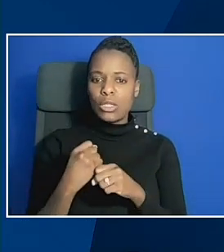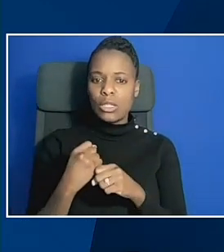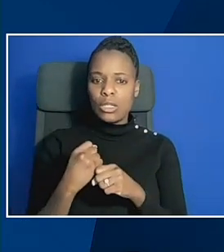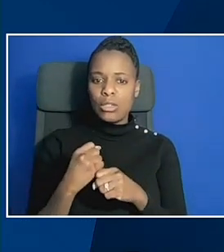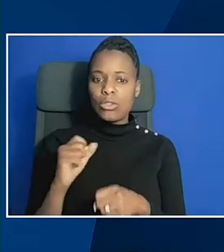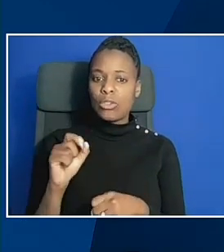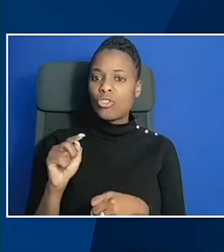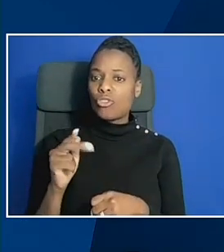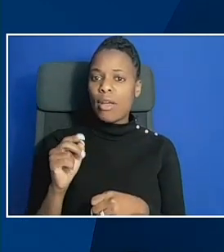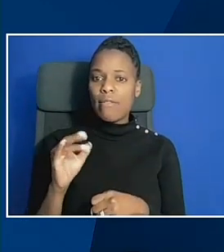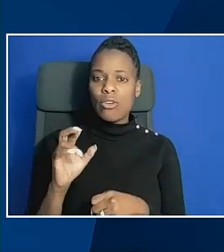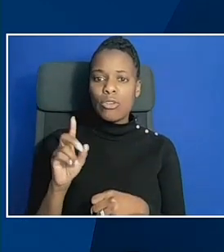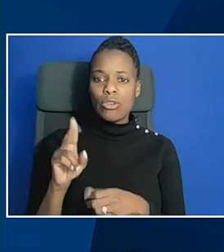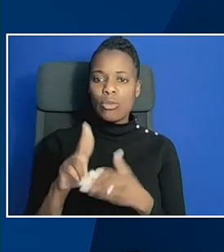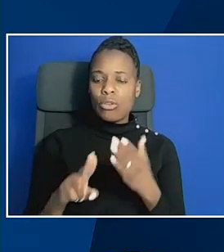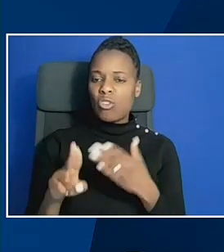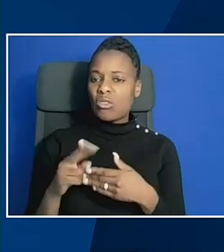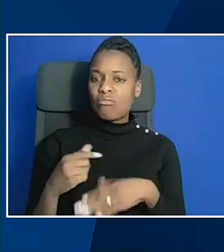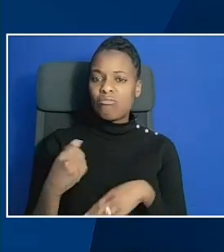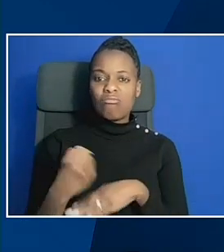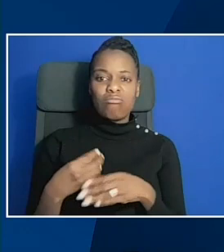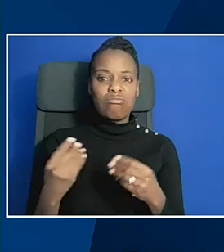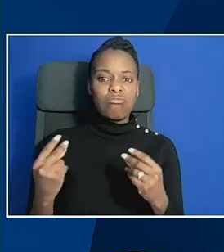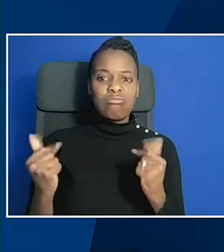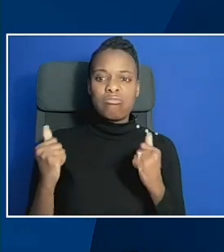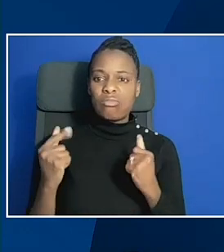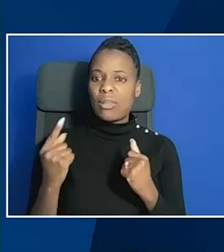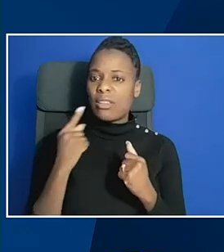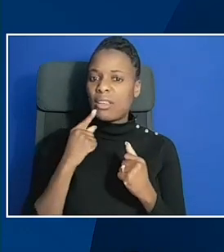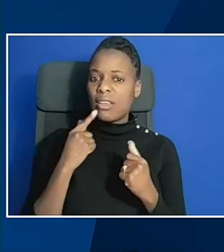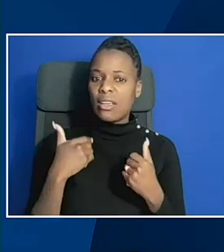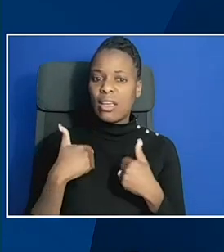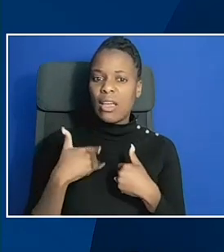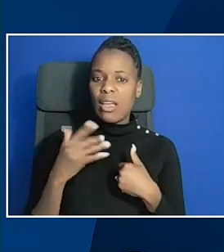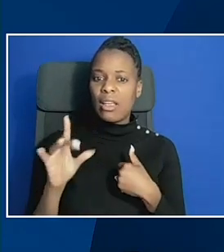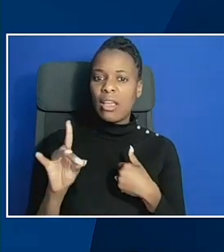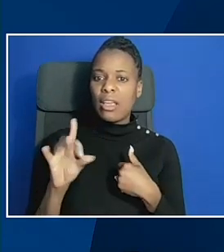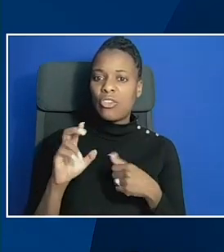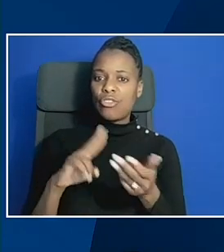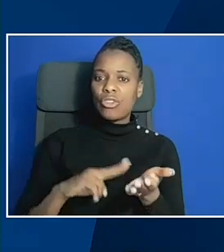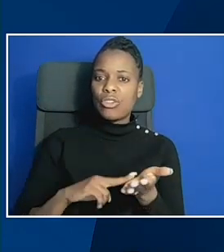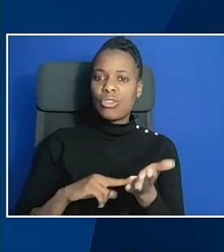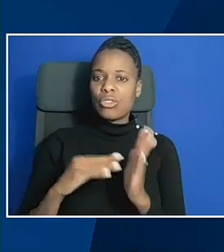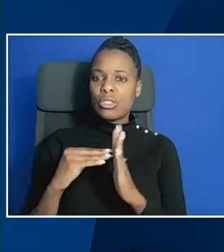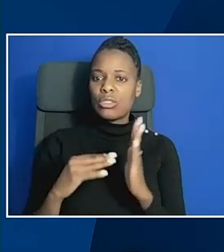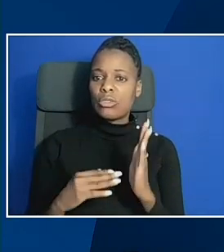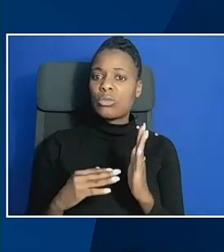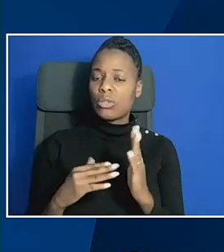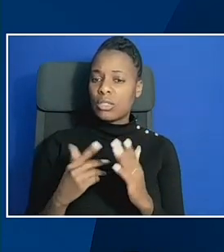know, they had- it was about, I believe, 800 nursing students. It was a big deal here in local news, that